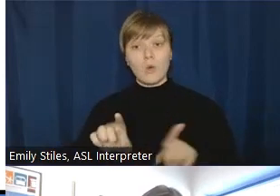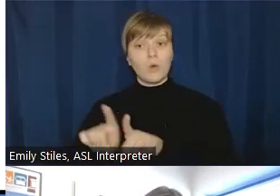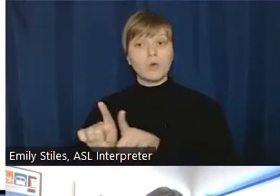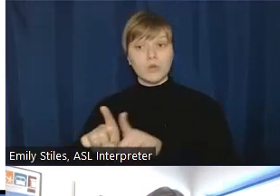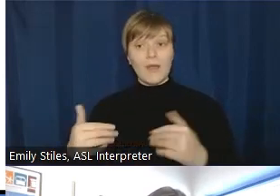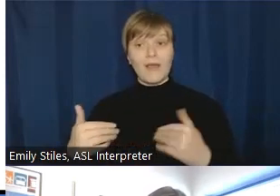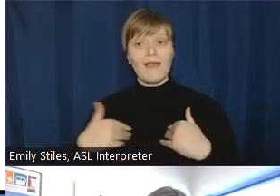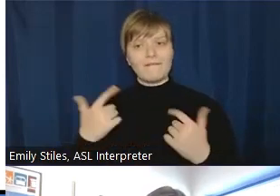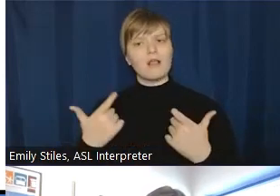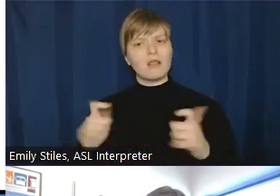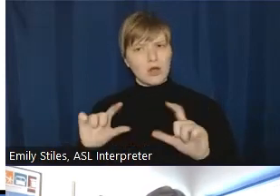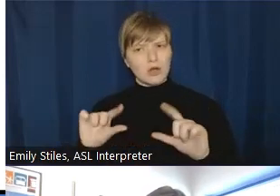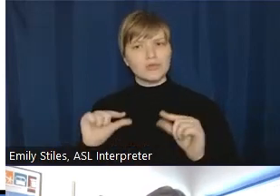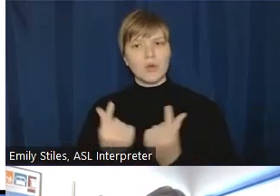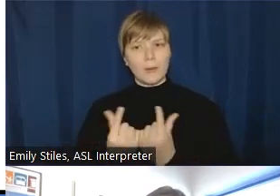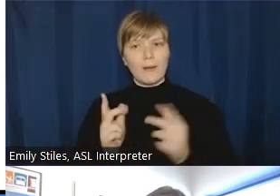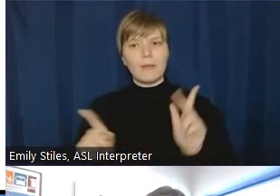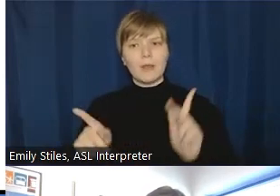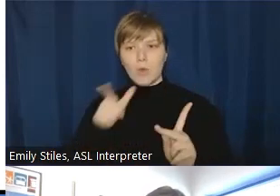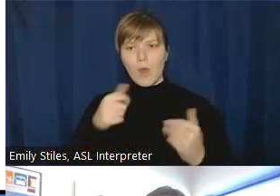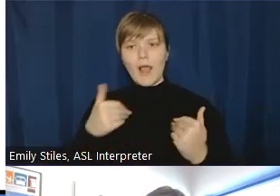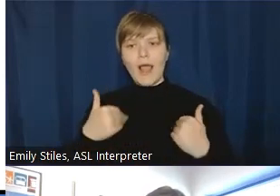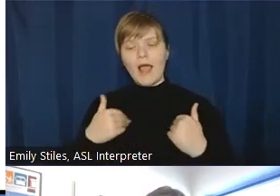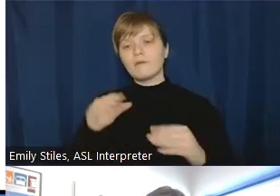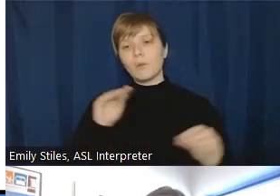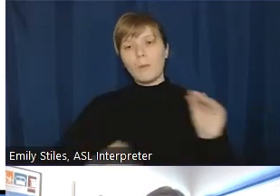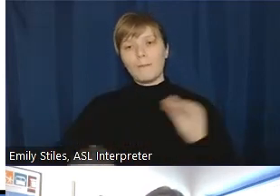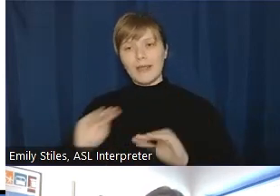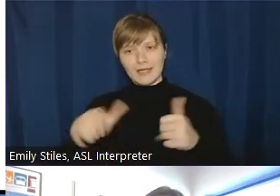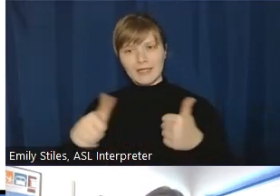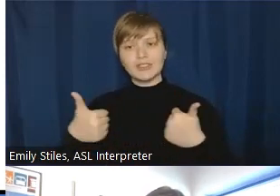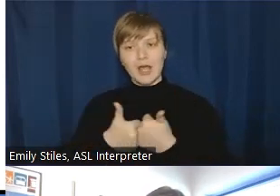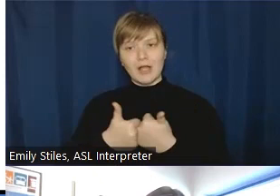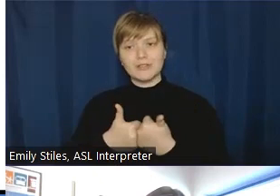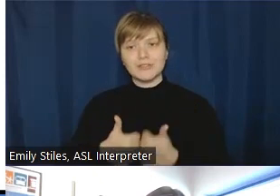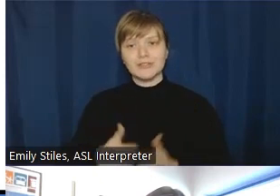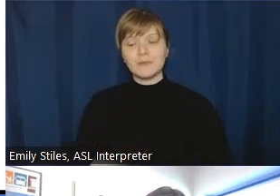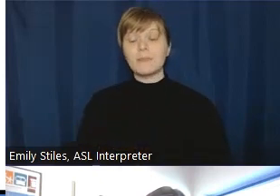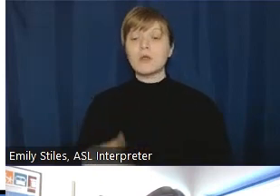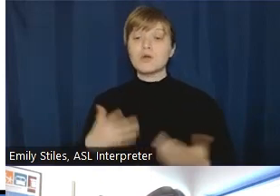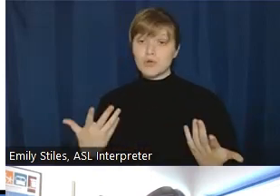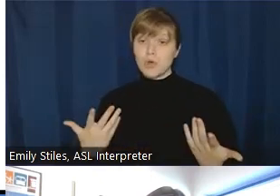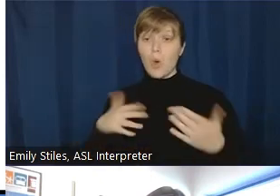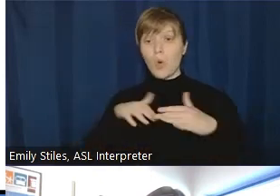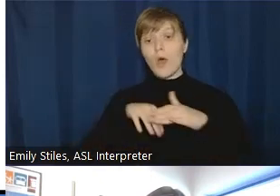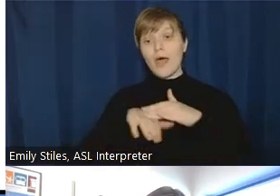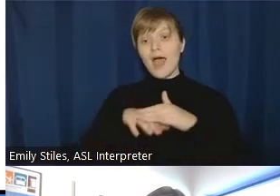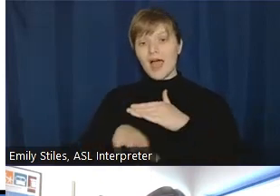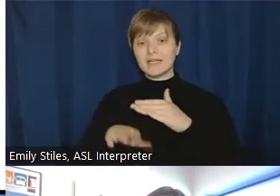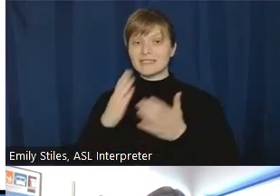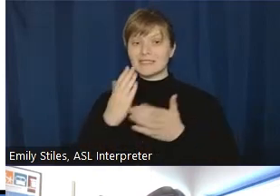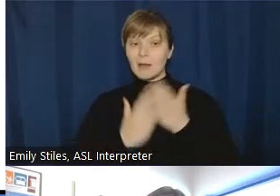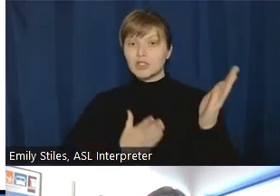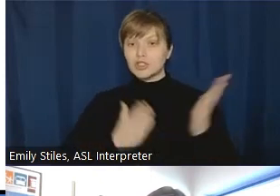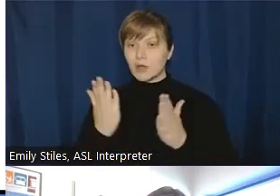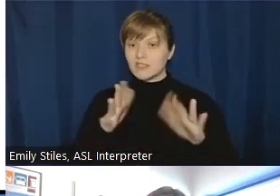of folks that have some mobility challenges. So, in accessing services throughout the Flagstaff